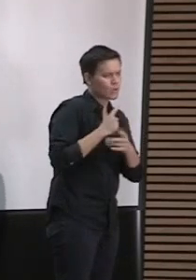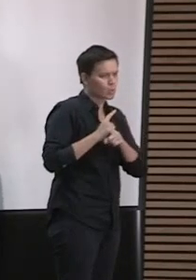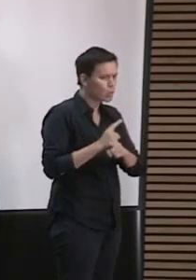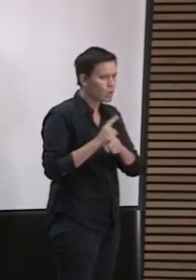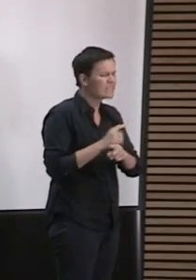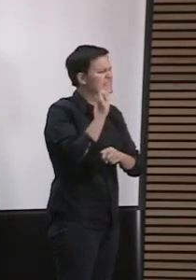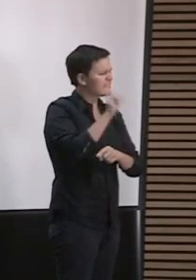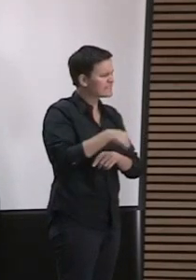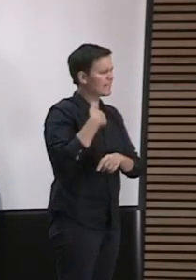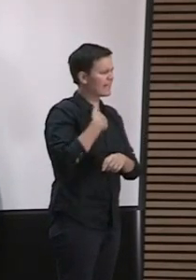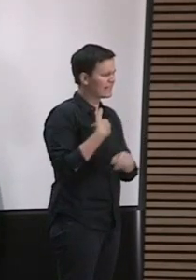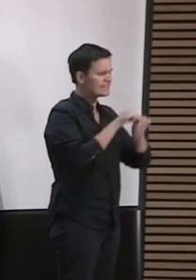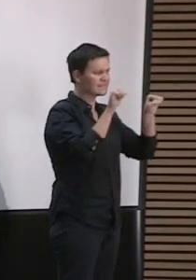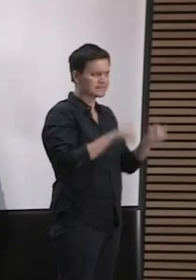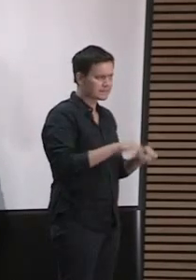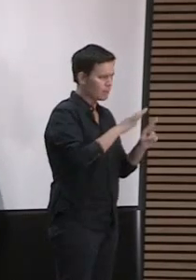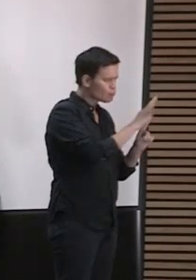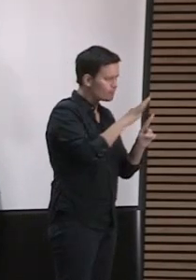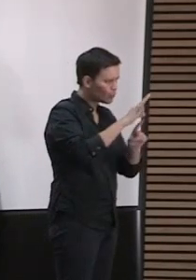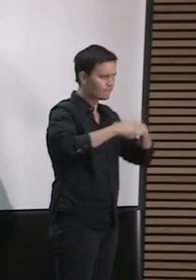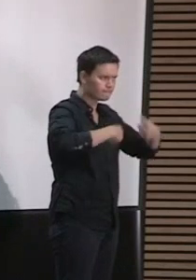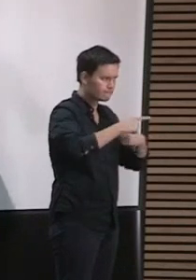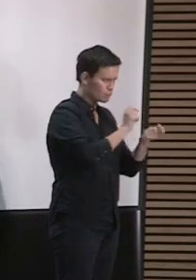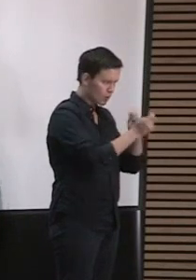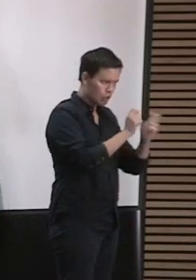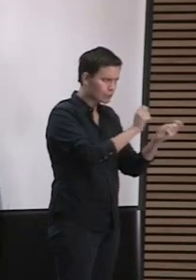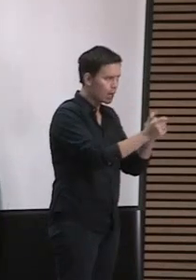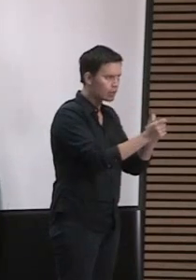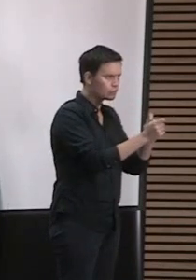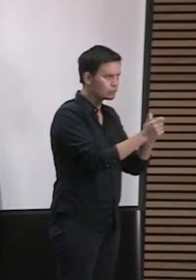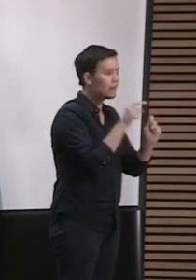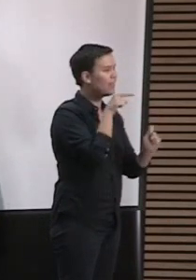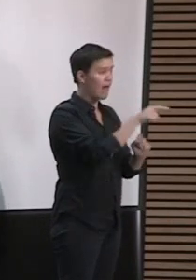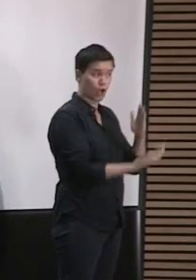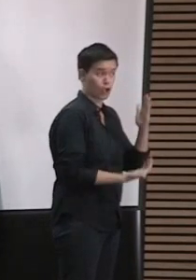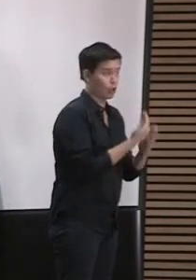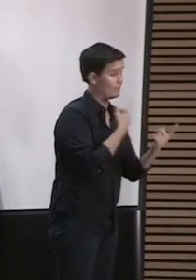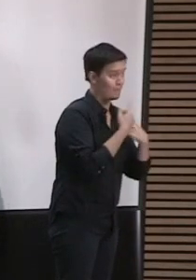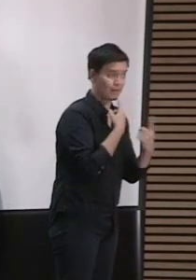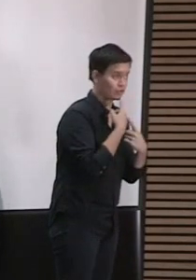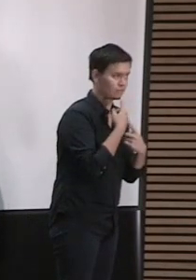has been discussed in recent days, there are constantly things we can and should be